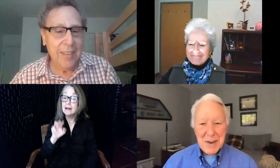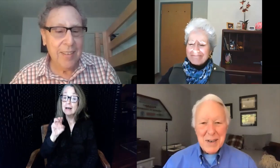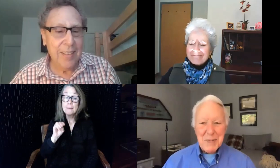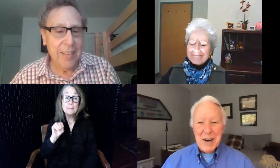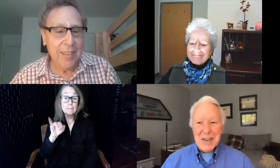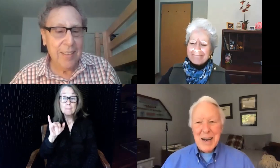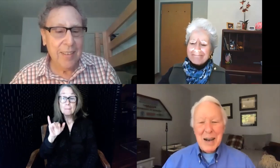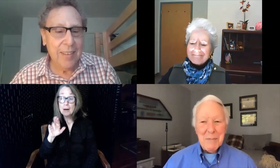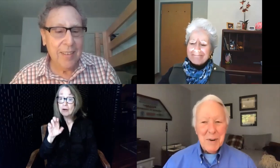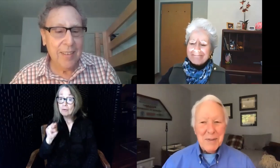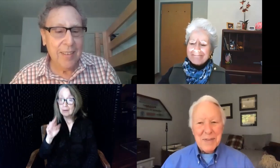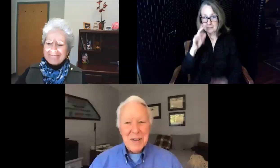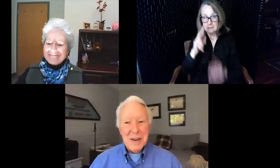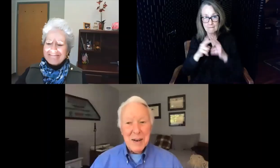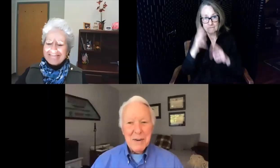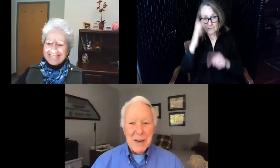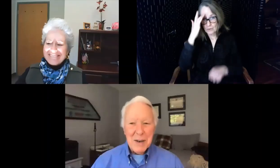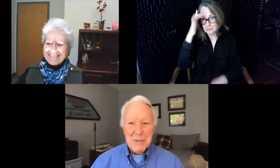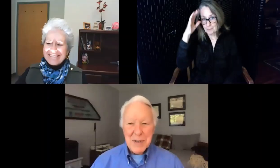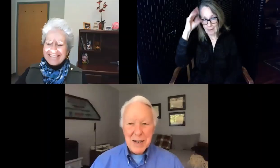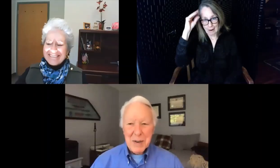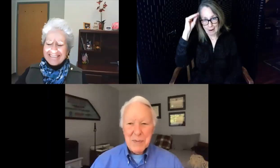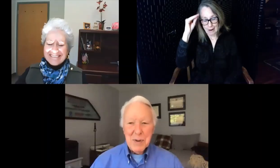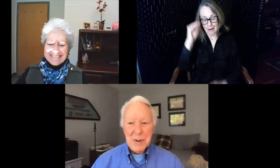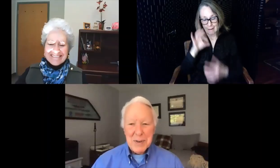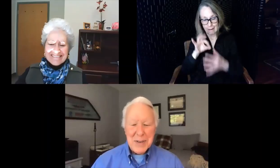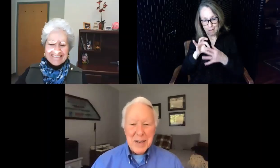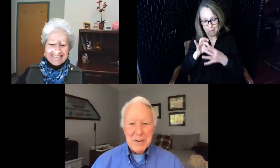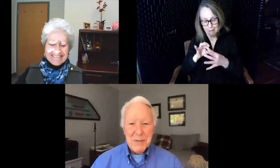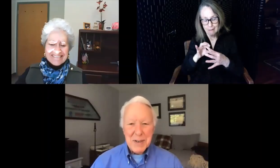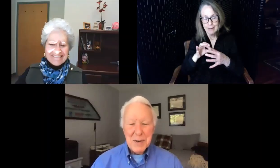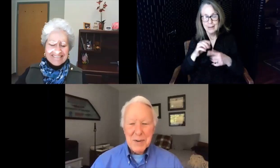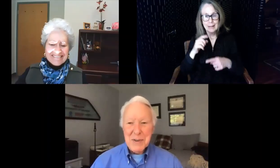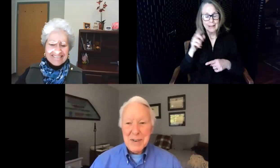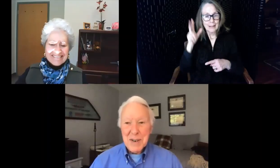smart guy both on hearing loops and computers he has rescued me several